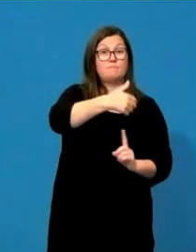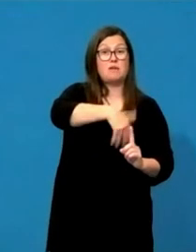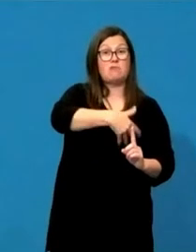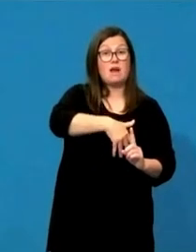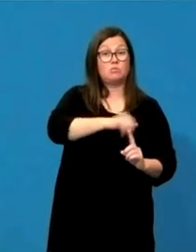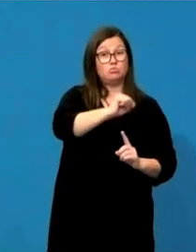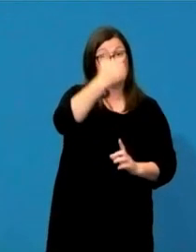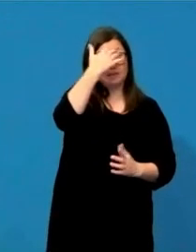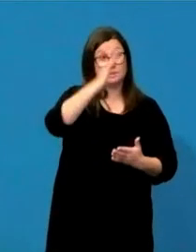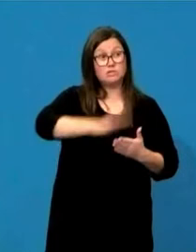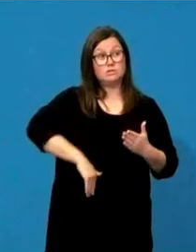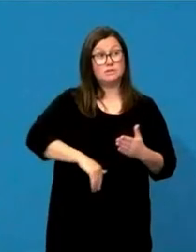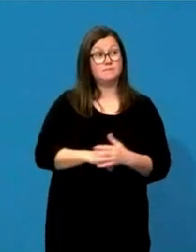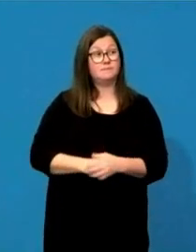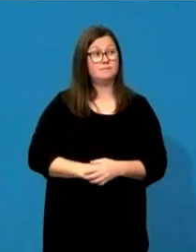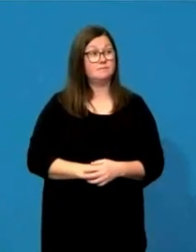Okay.